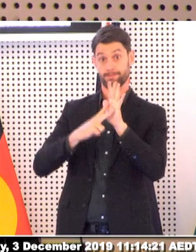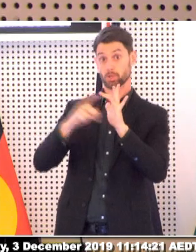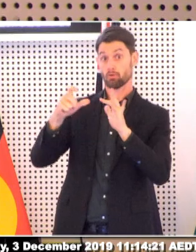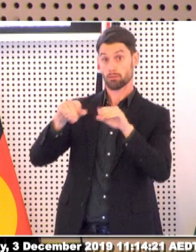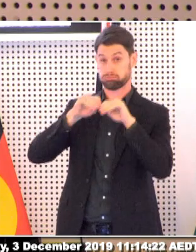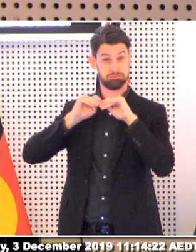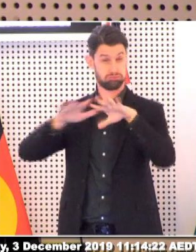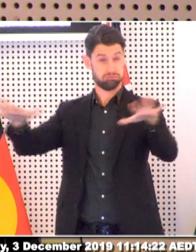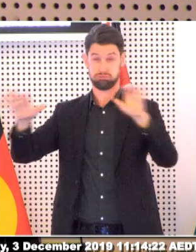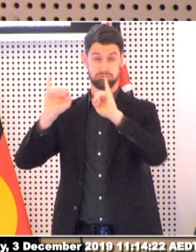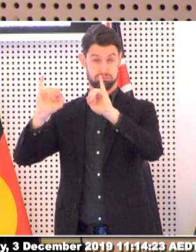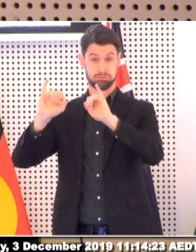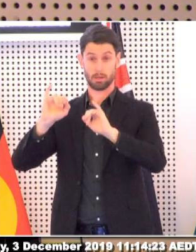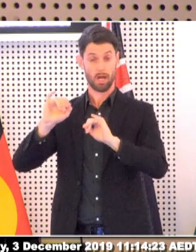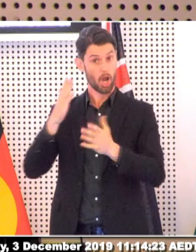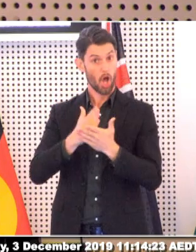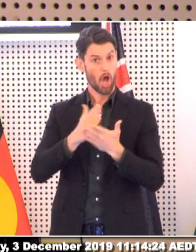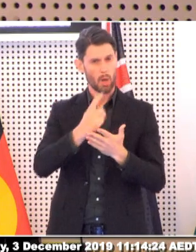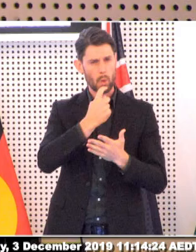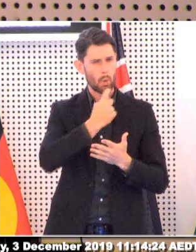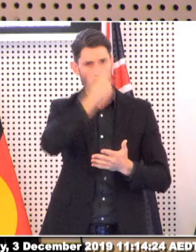addressed and how serious would you describe it?